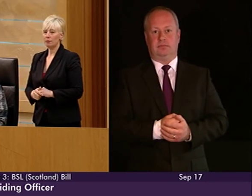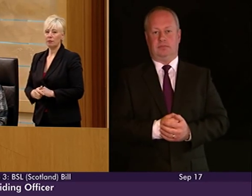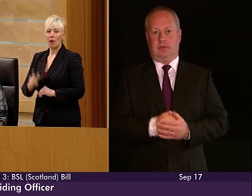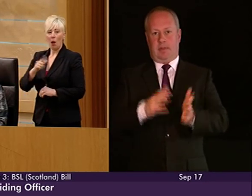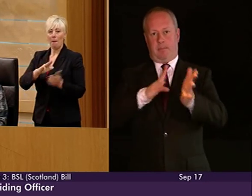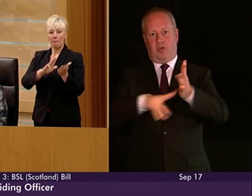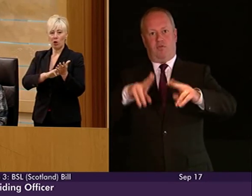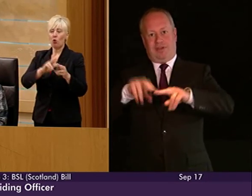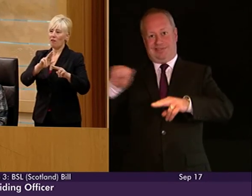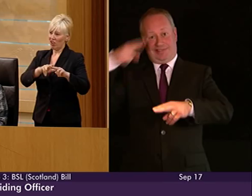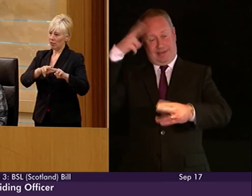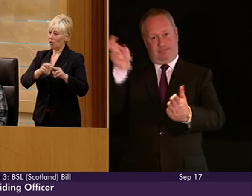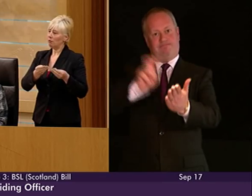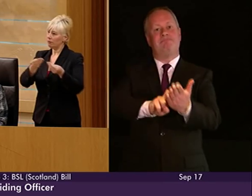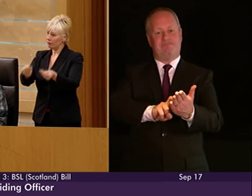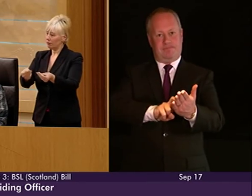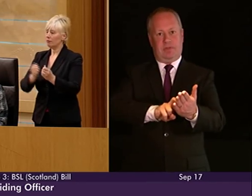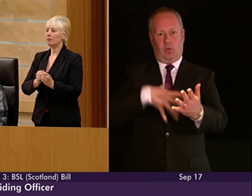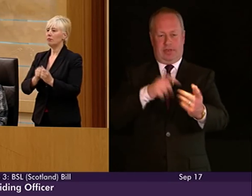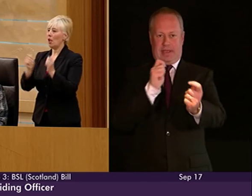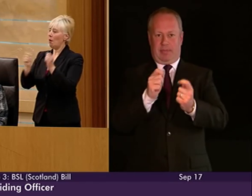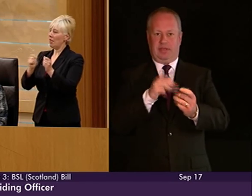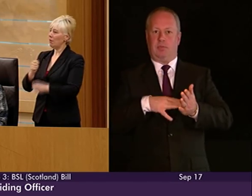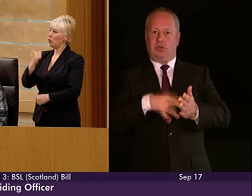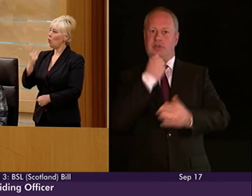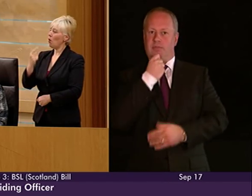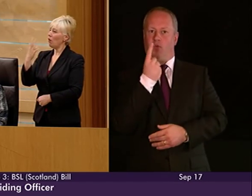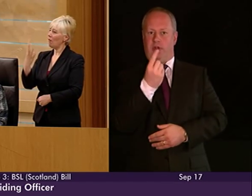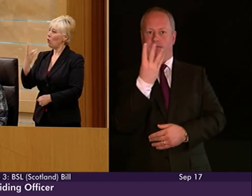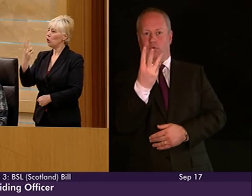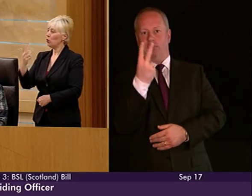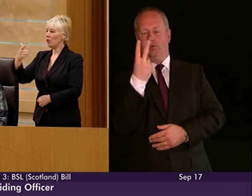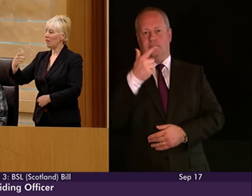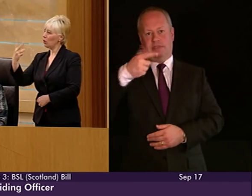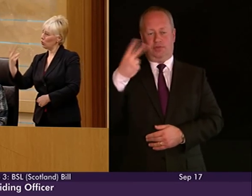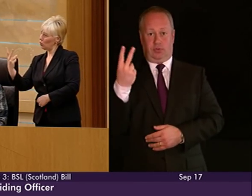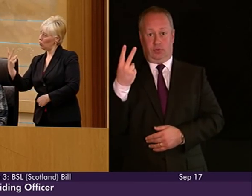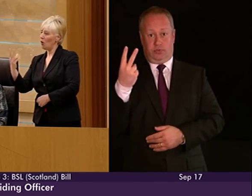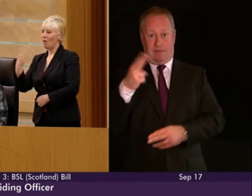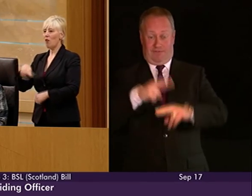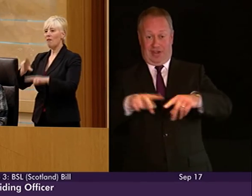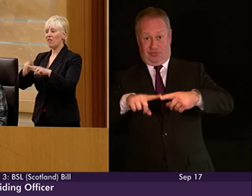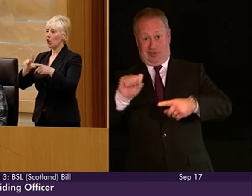Murdo Fraser, which seeks to amend motion S4M-14272, in the name of Fergus Ewing, on